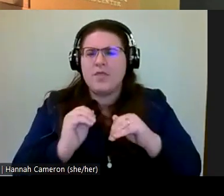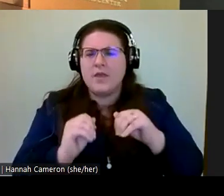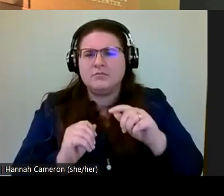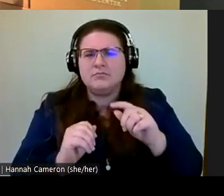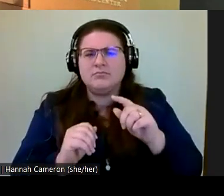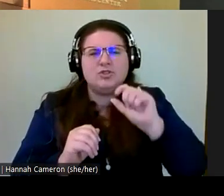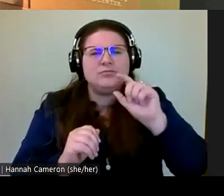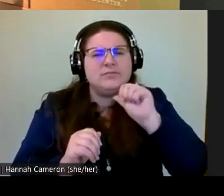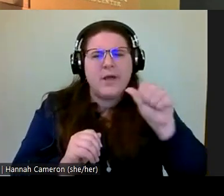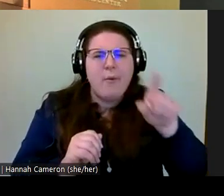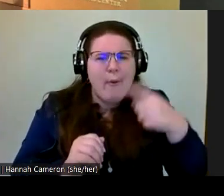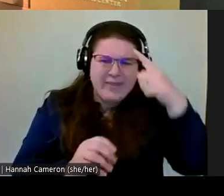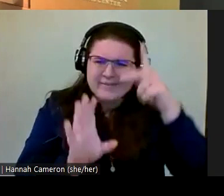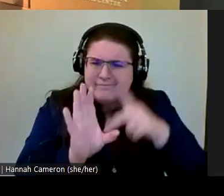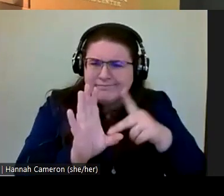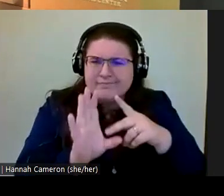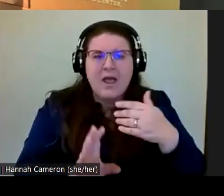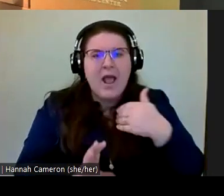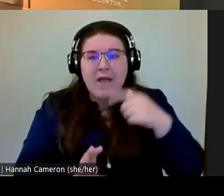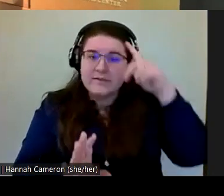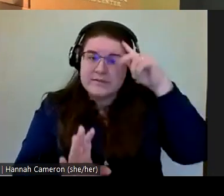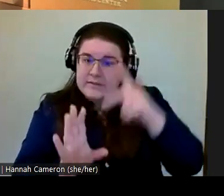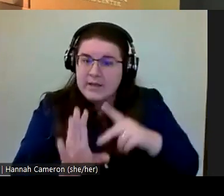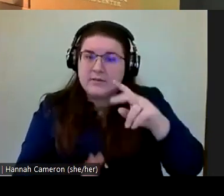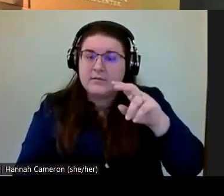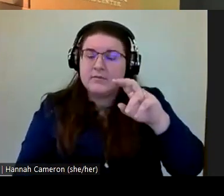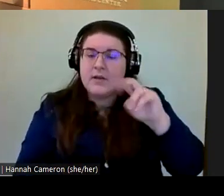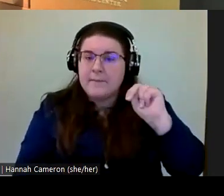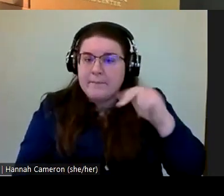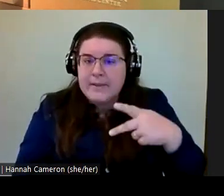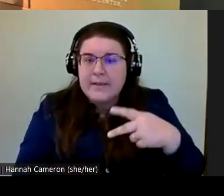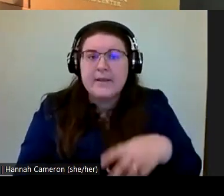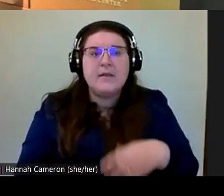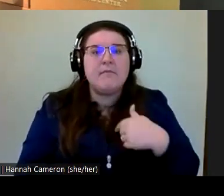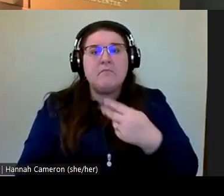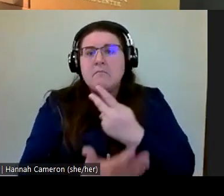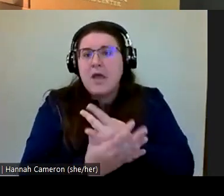they psychiatric nurse practitioners and PAs and psychologists and Master's level therapists and